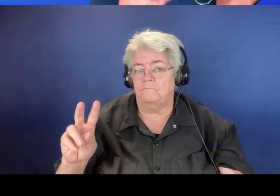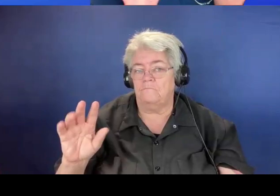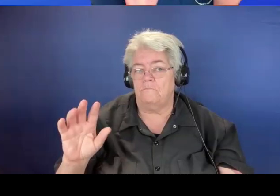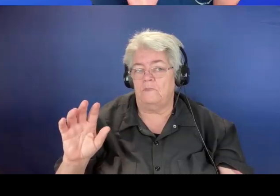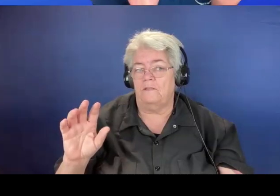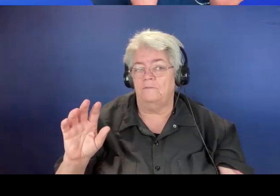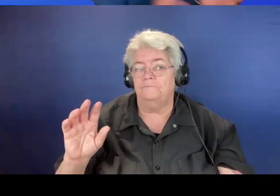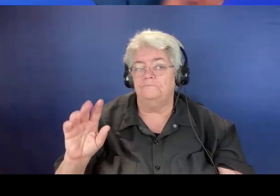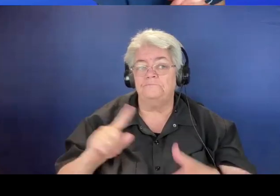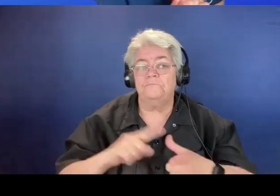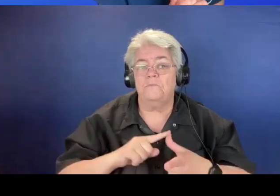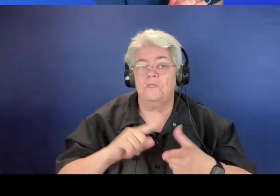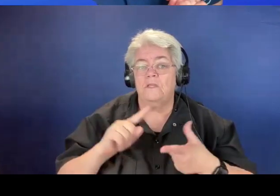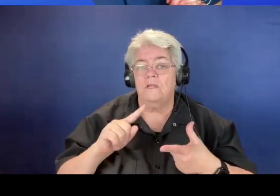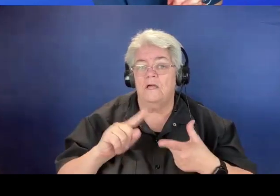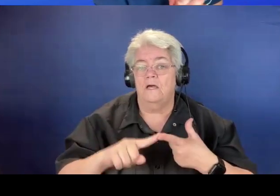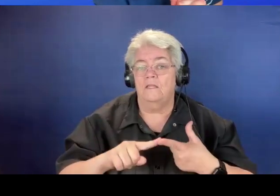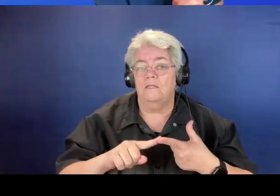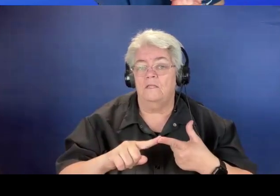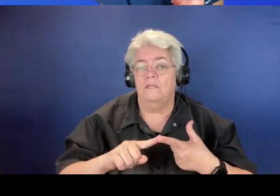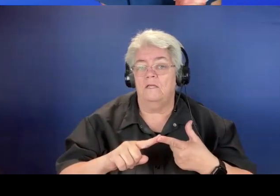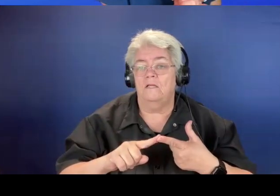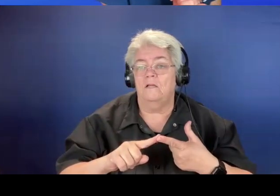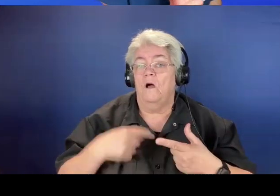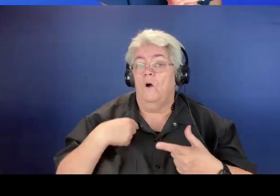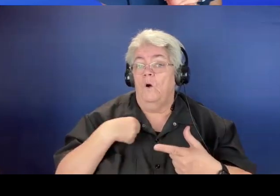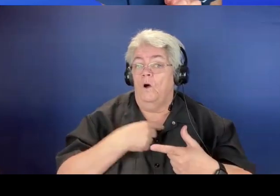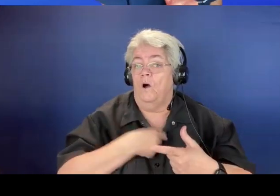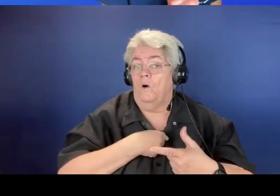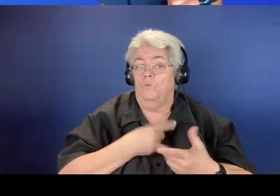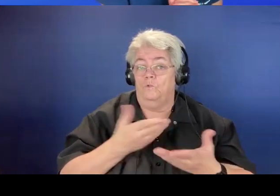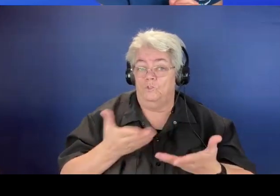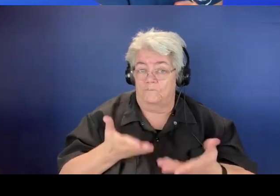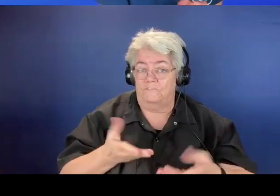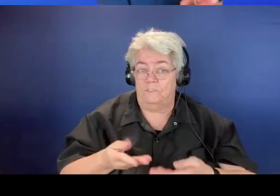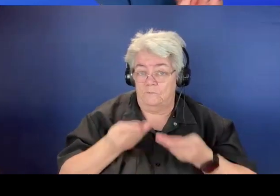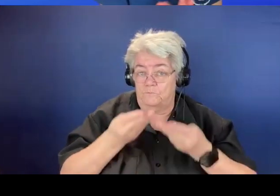And then all of our services that we do are provided for free because we are an